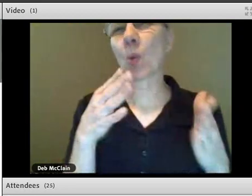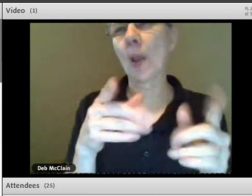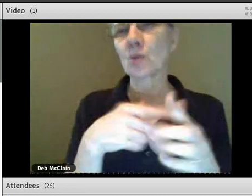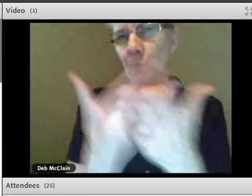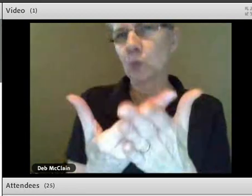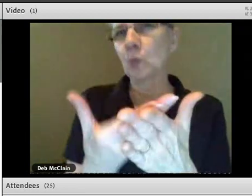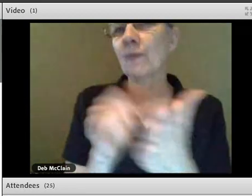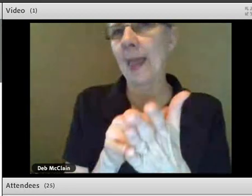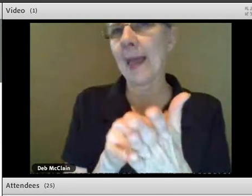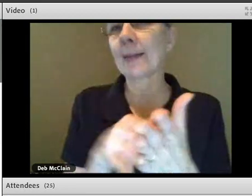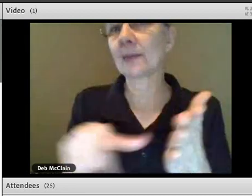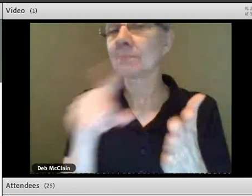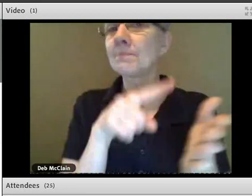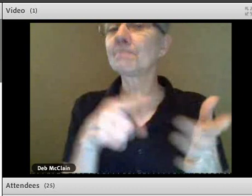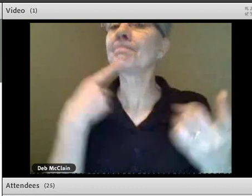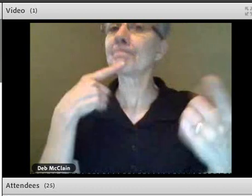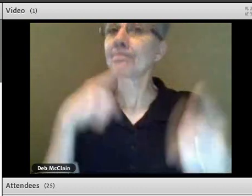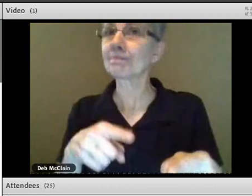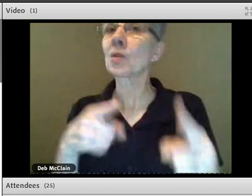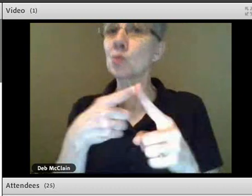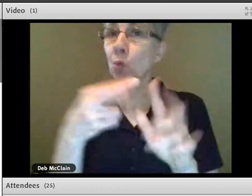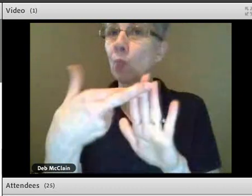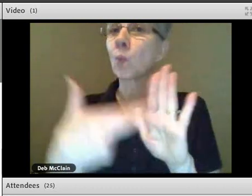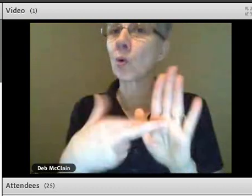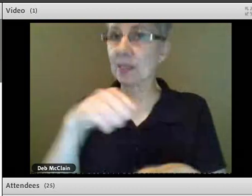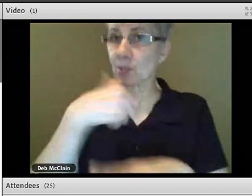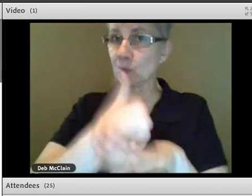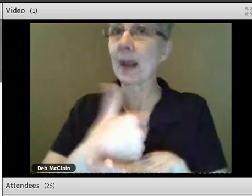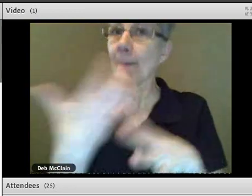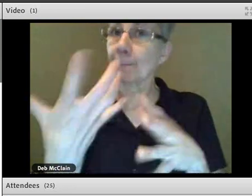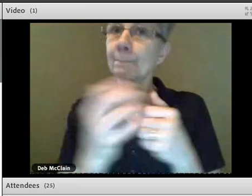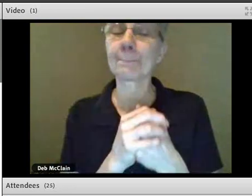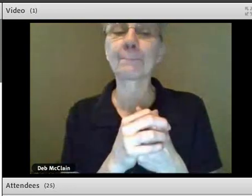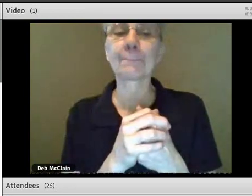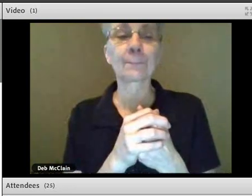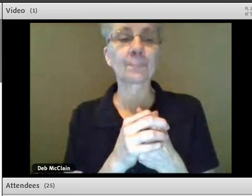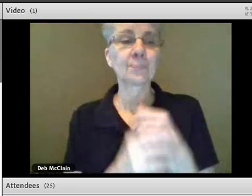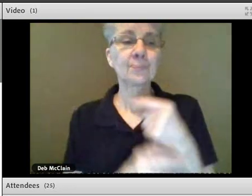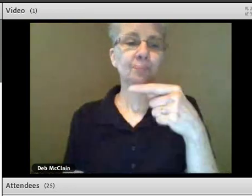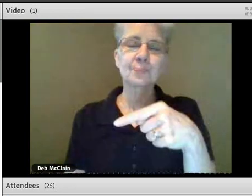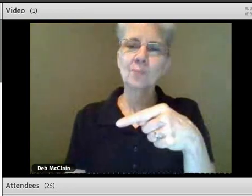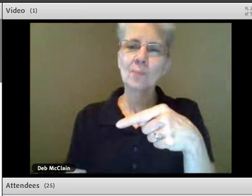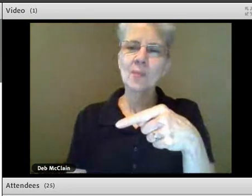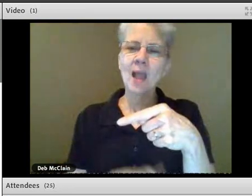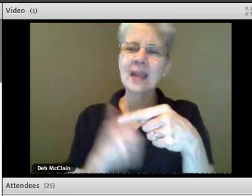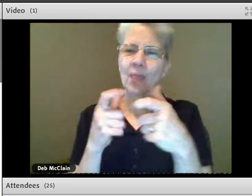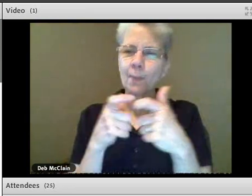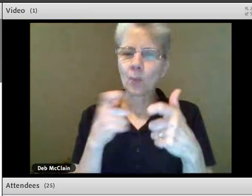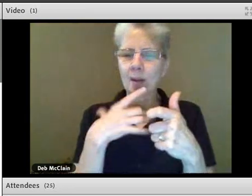that they did agree to the rules that you put in place. Another big one that I liked using it